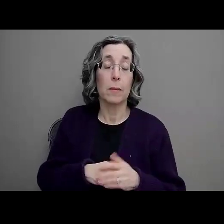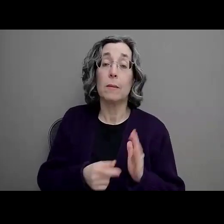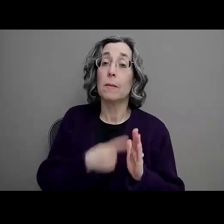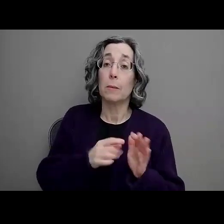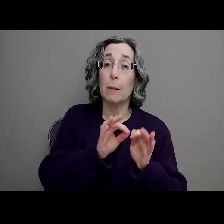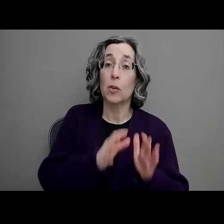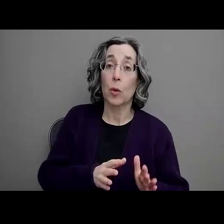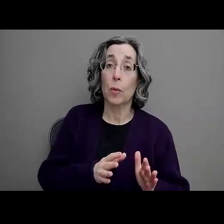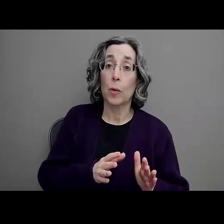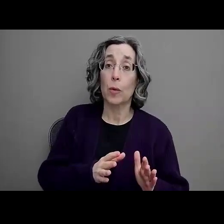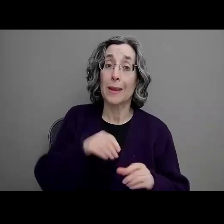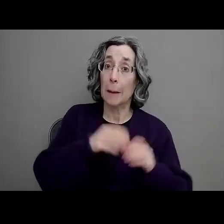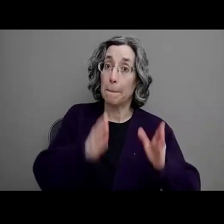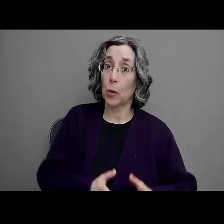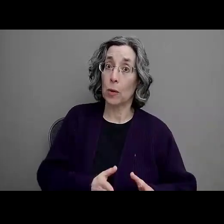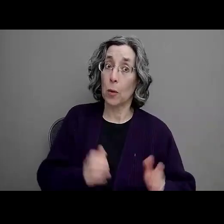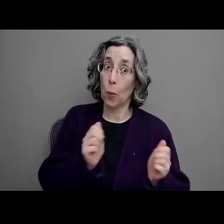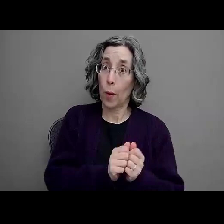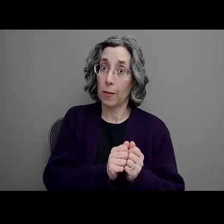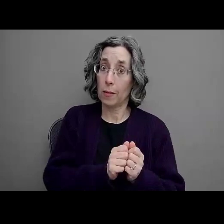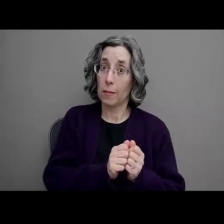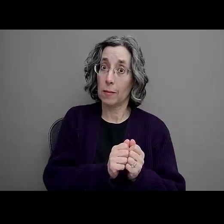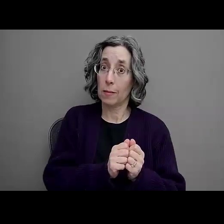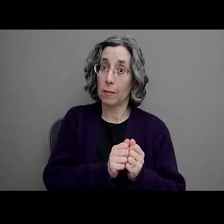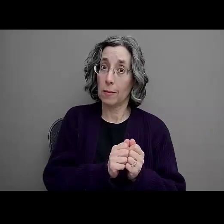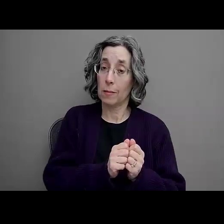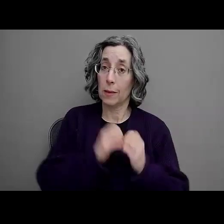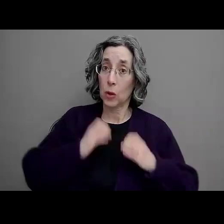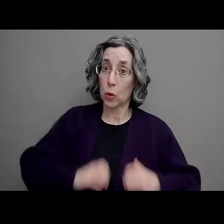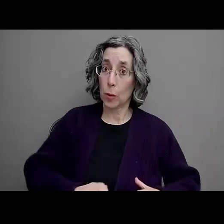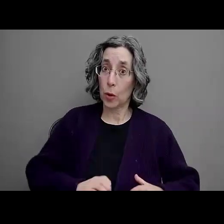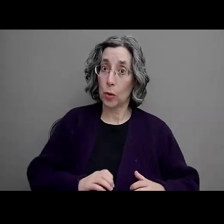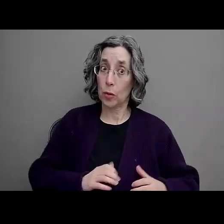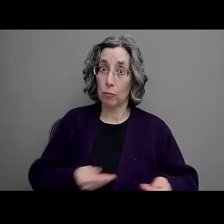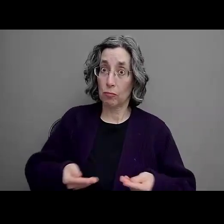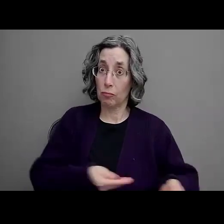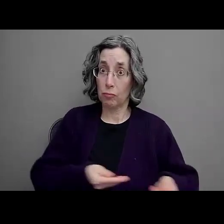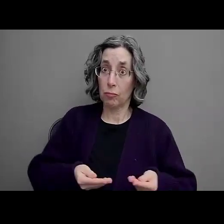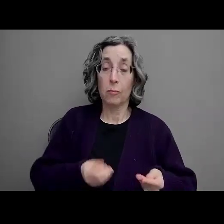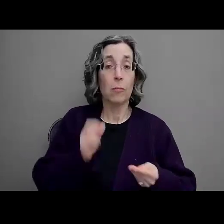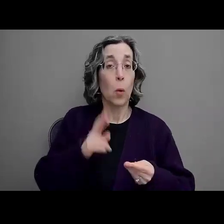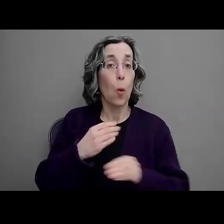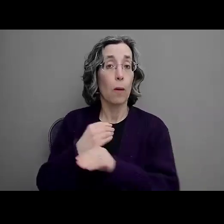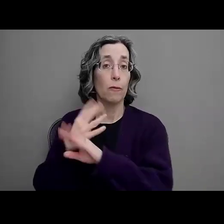physically in the same location as the consumers who have requested their services, they can work virtually like we have